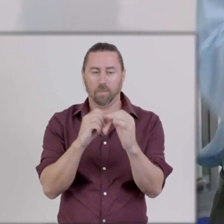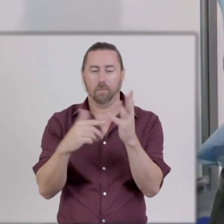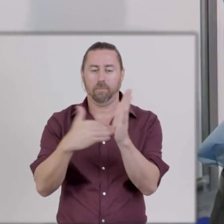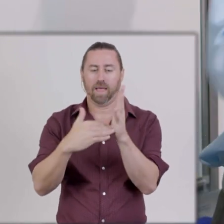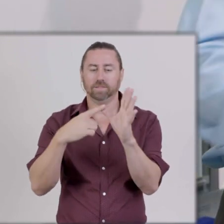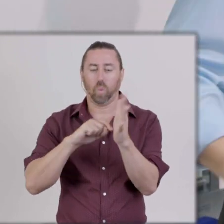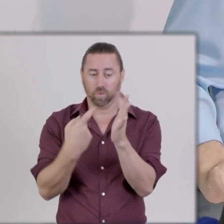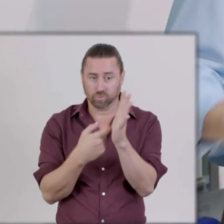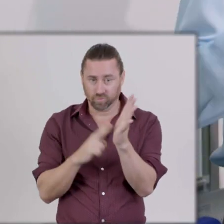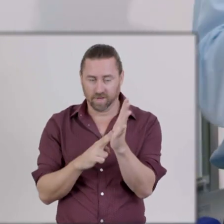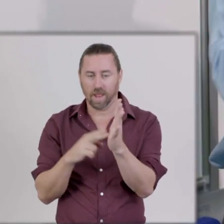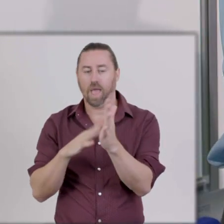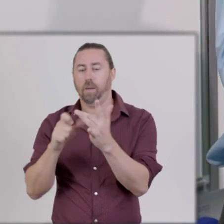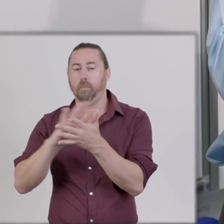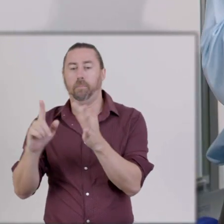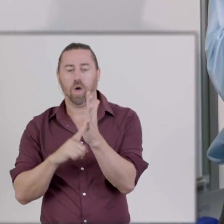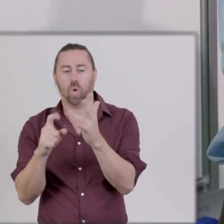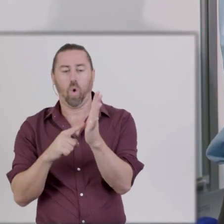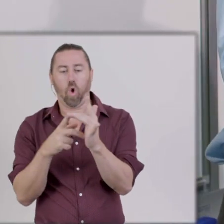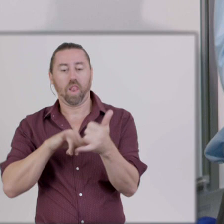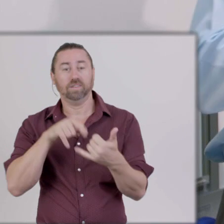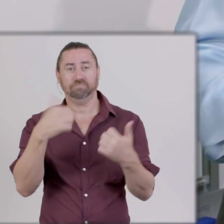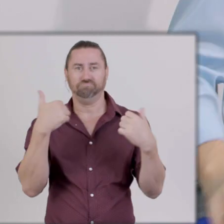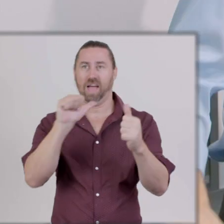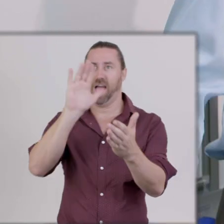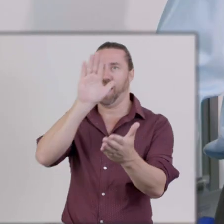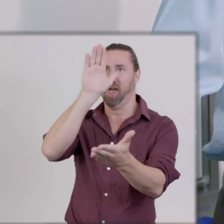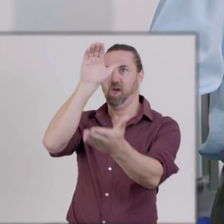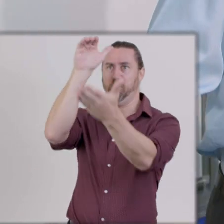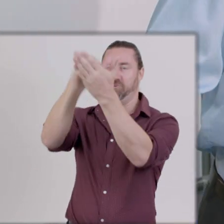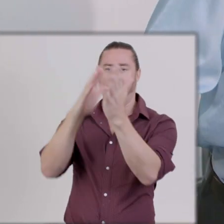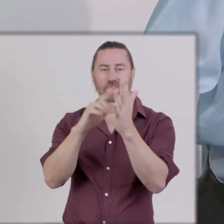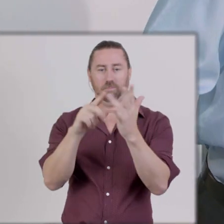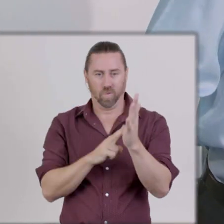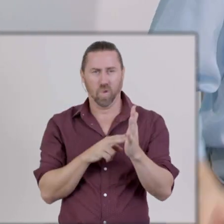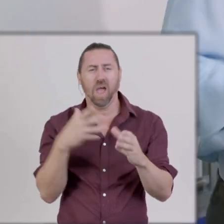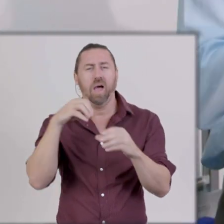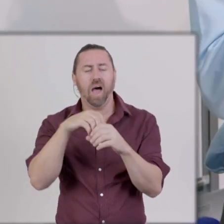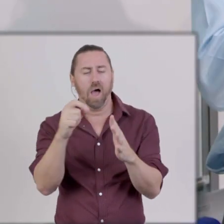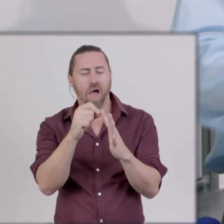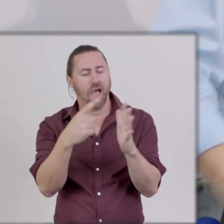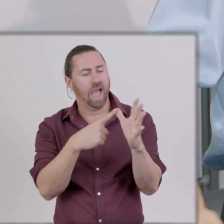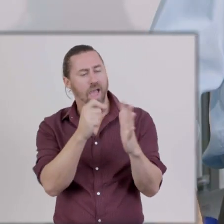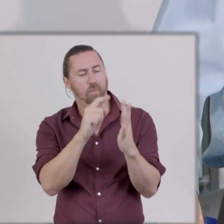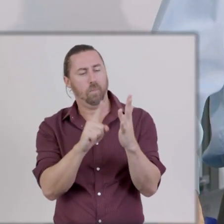were the first people to successfully land on the moon, as part of a space mission called Apollo 11.